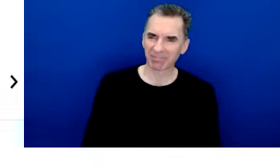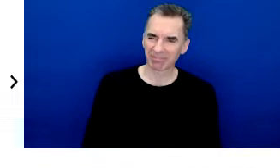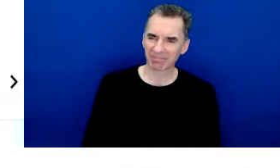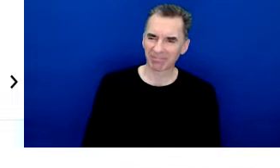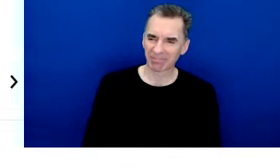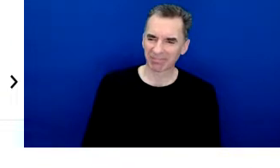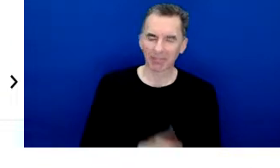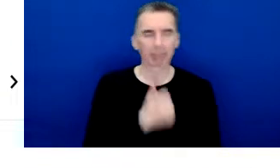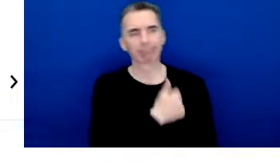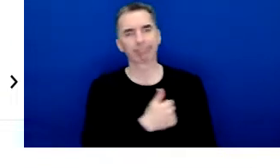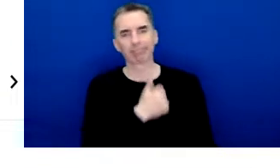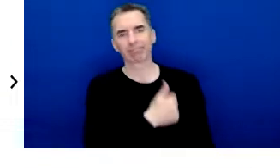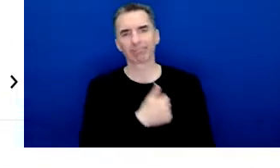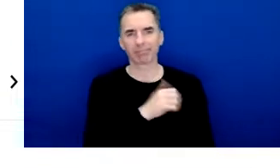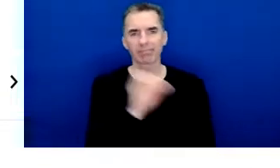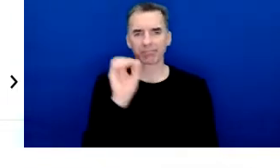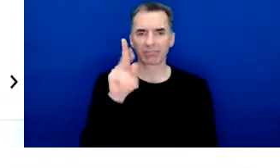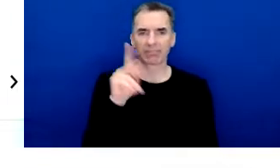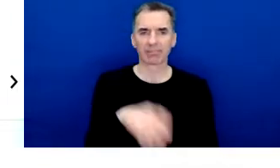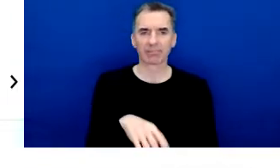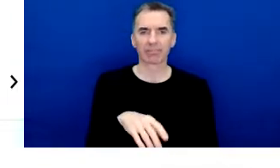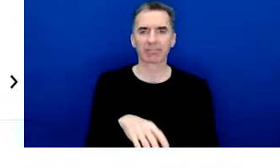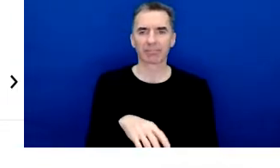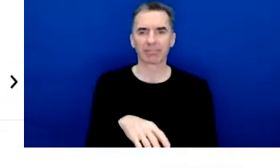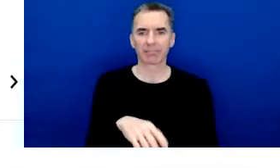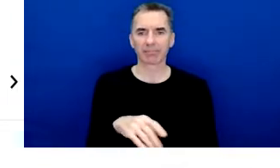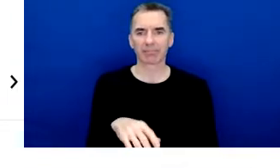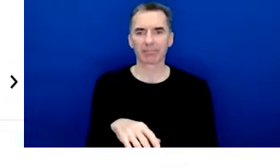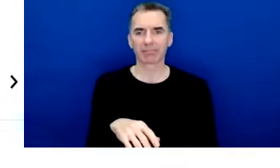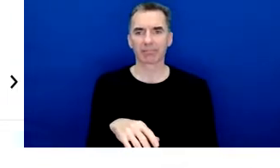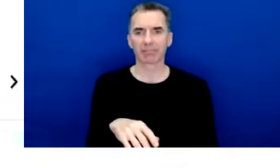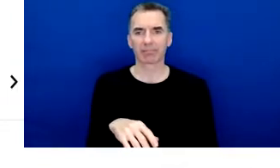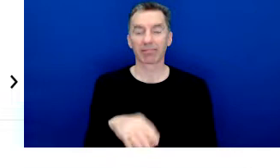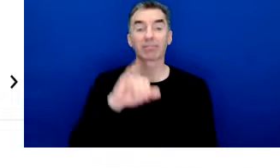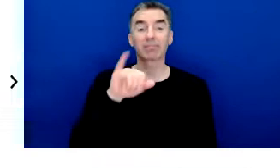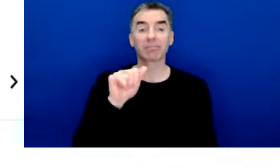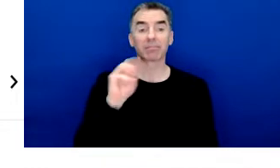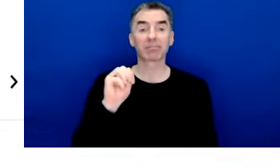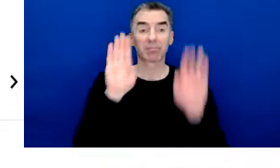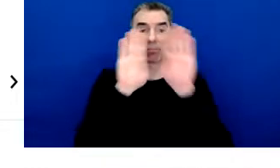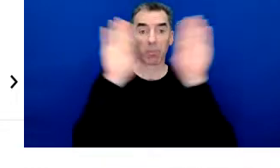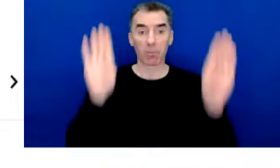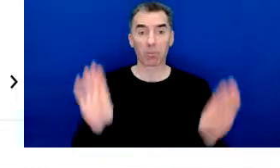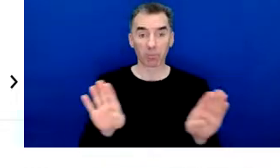sorry about that. So this is the intro to the Jamboard slide. We used this same slide last time.